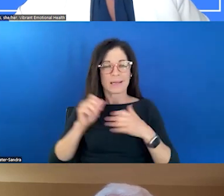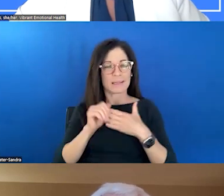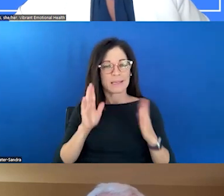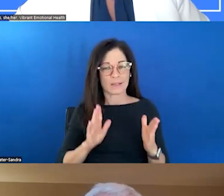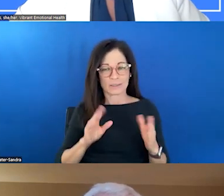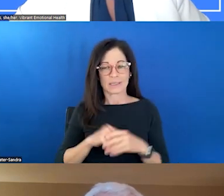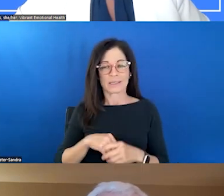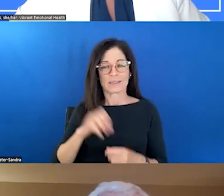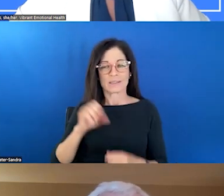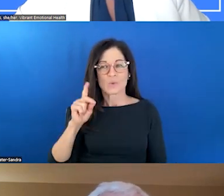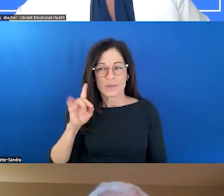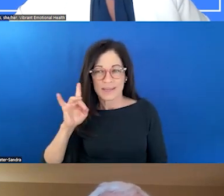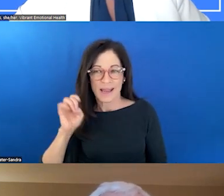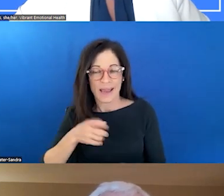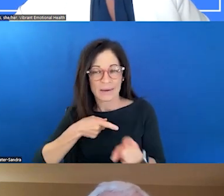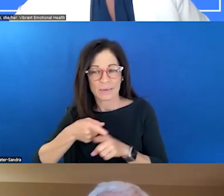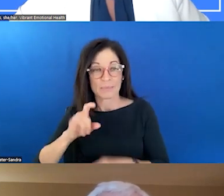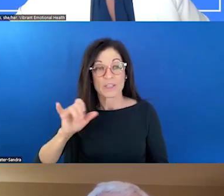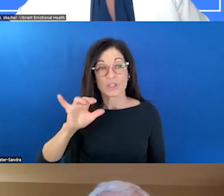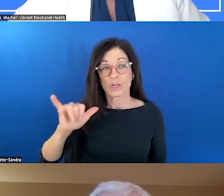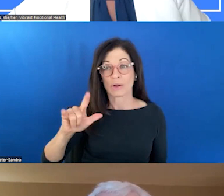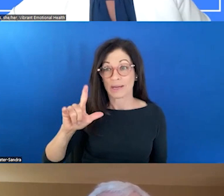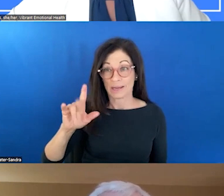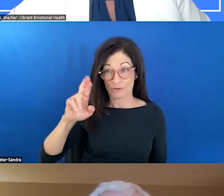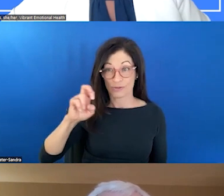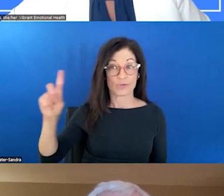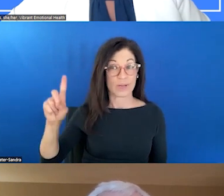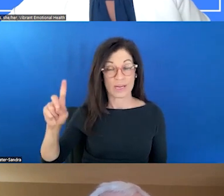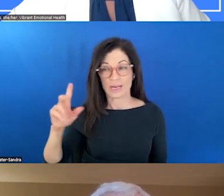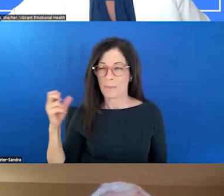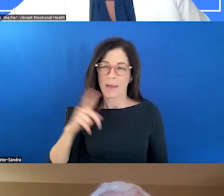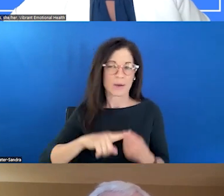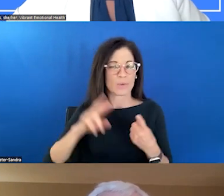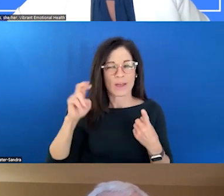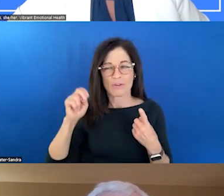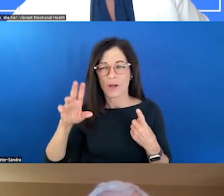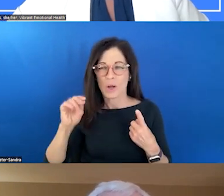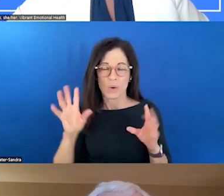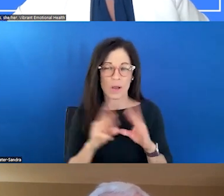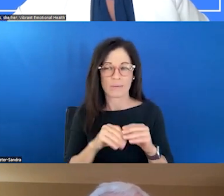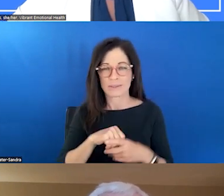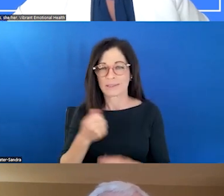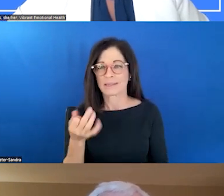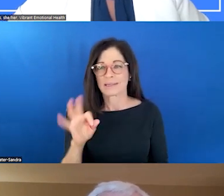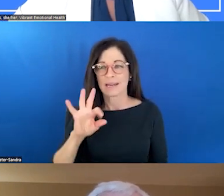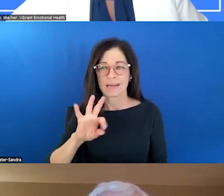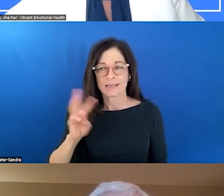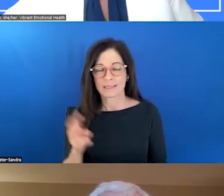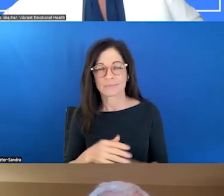JERRY ROOED, WHO GOES BACK TO 96, BECKY STONE, EDUARDO